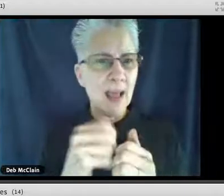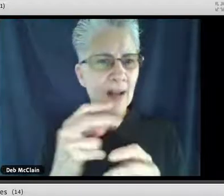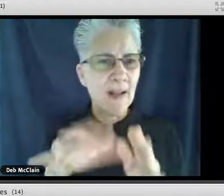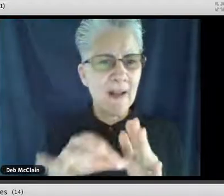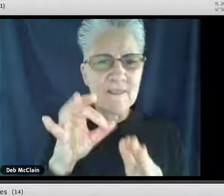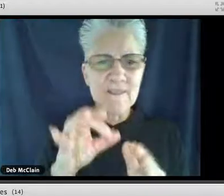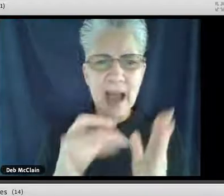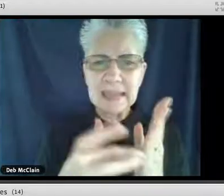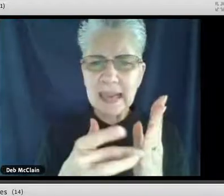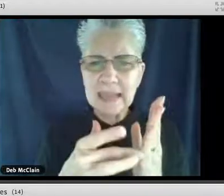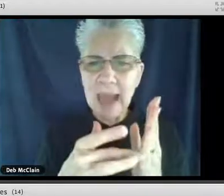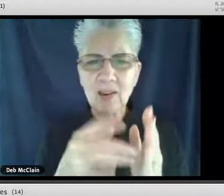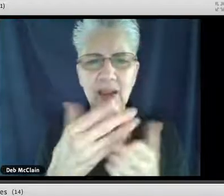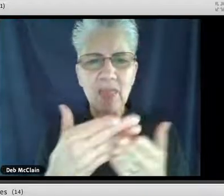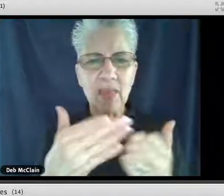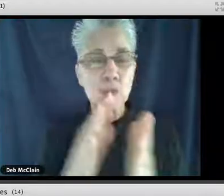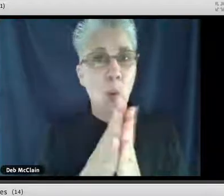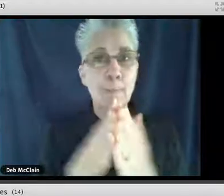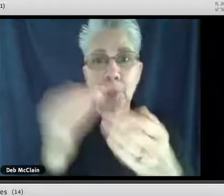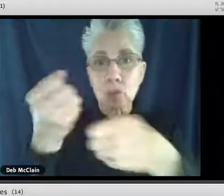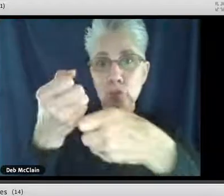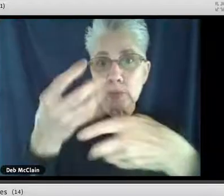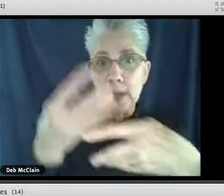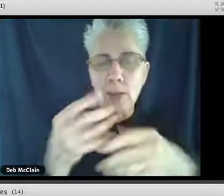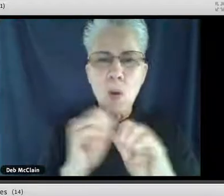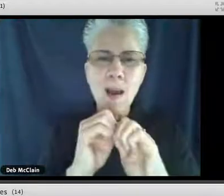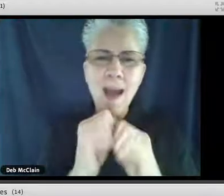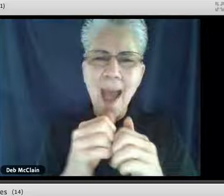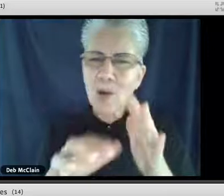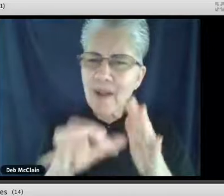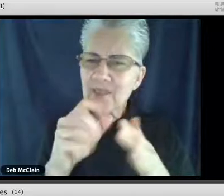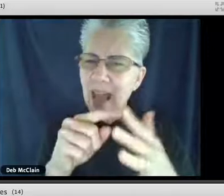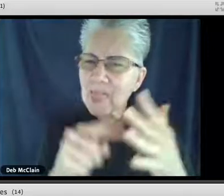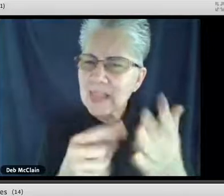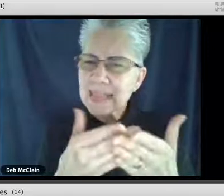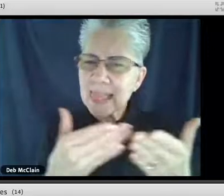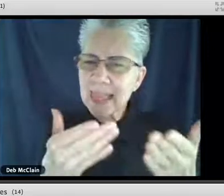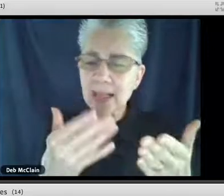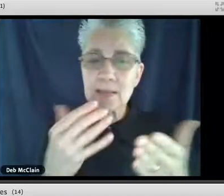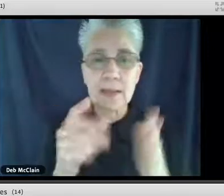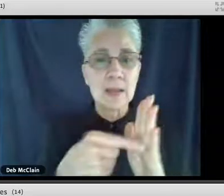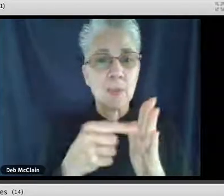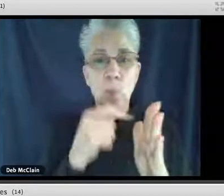How do I find a book to download? How do I find all of this? Sometimes, we don't have integrated search very well,